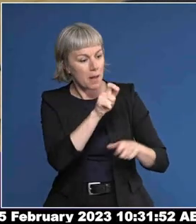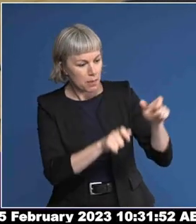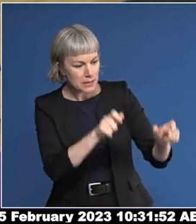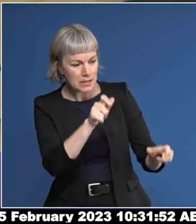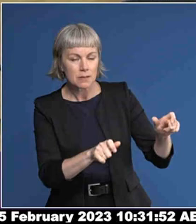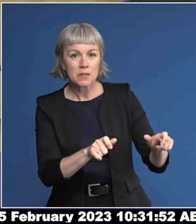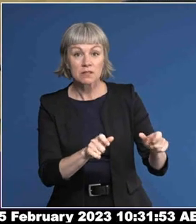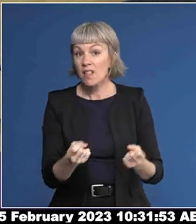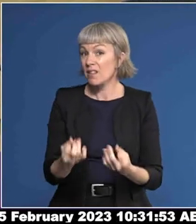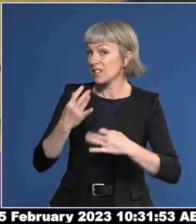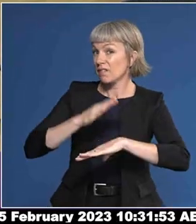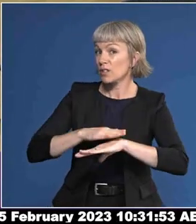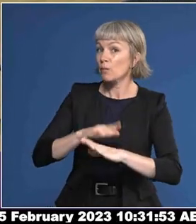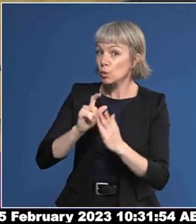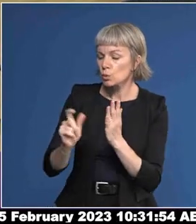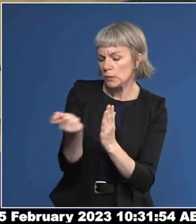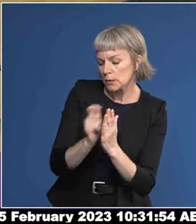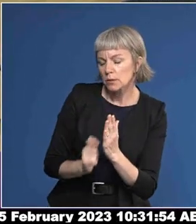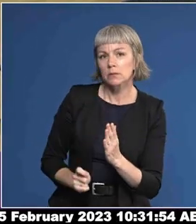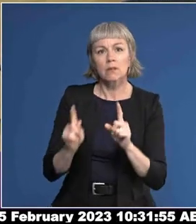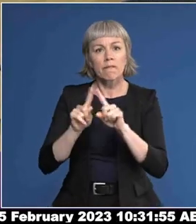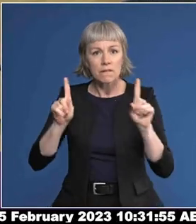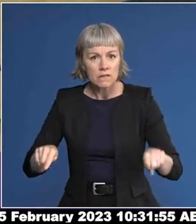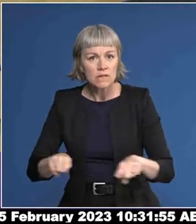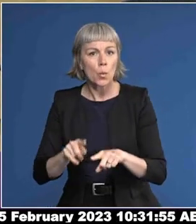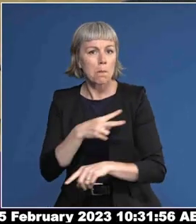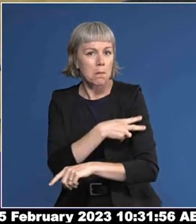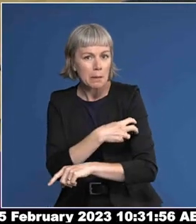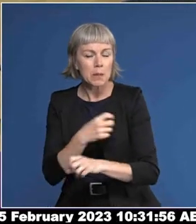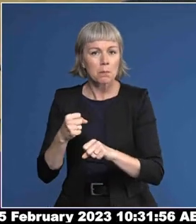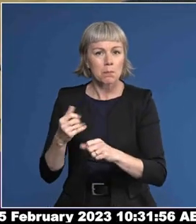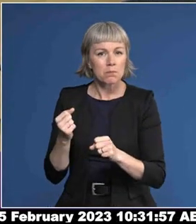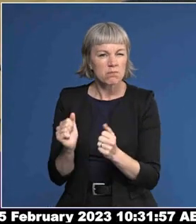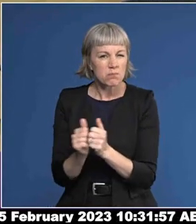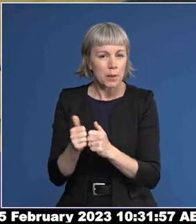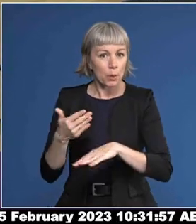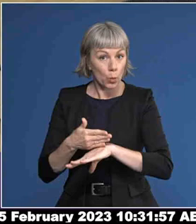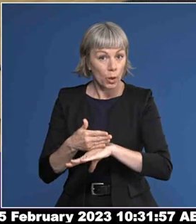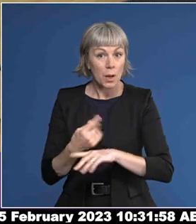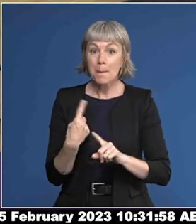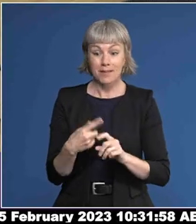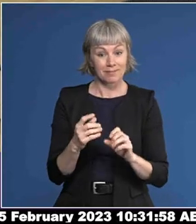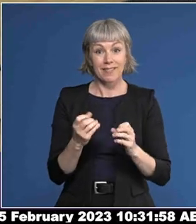paperwork, and did not receive induction or training focused on the specific support